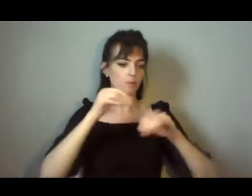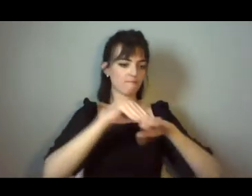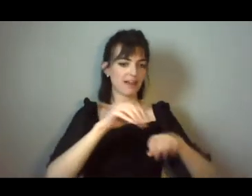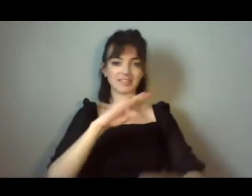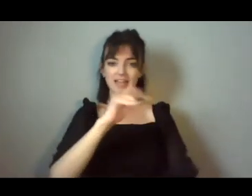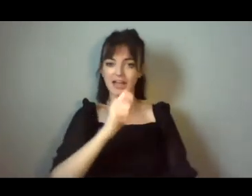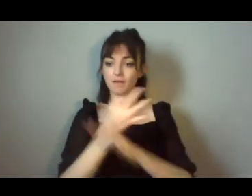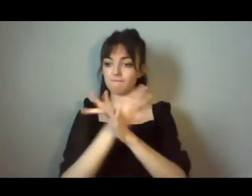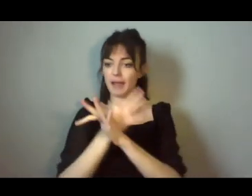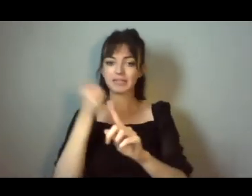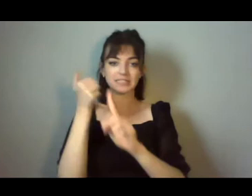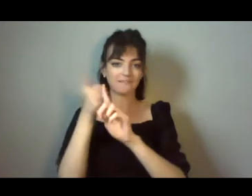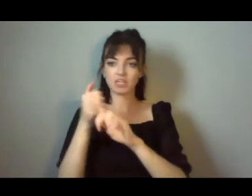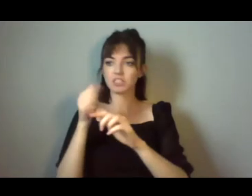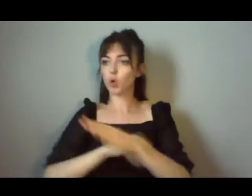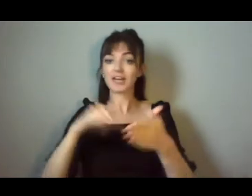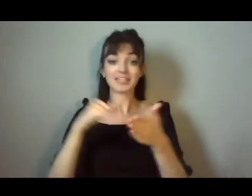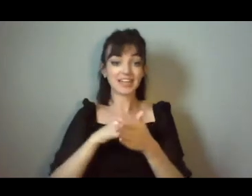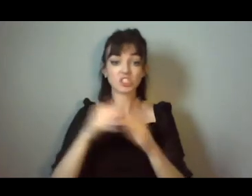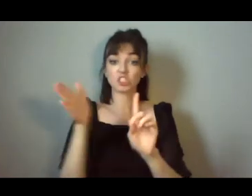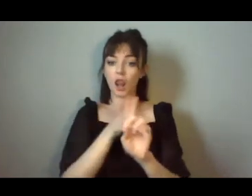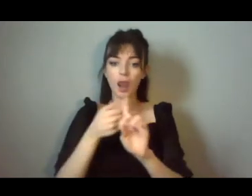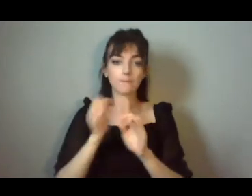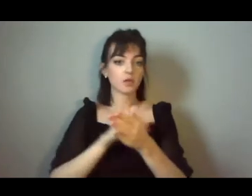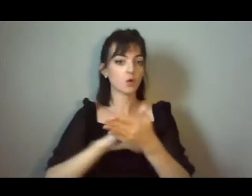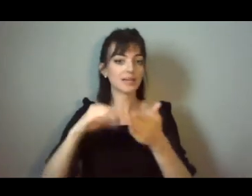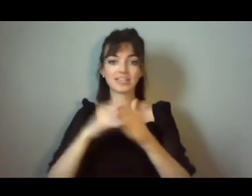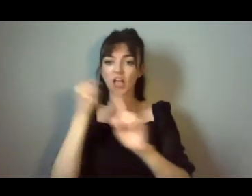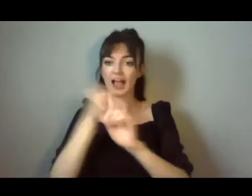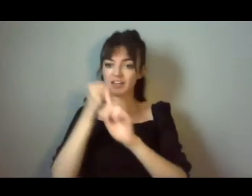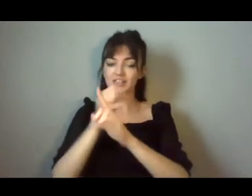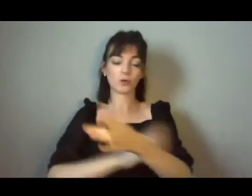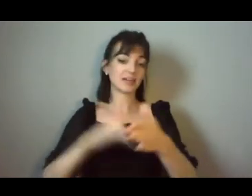with organisations, with lobby organises, advocacy organisations, like the National Advocacy Service,